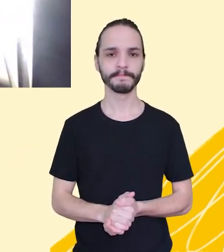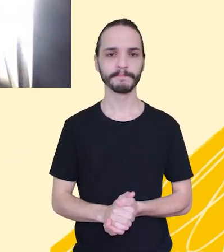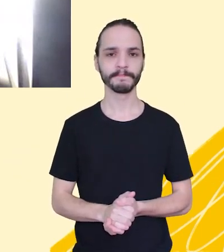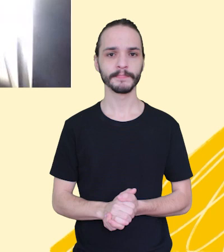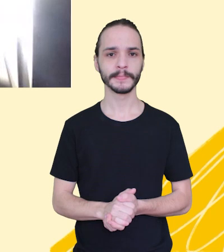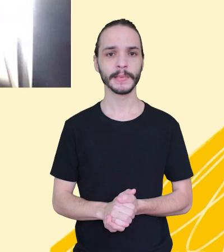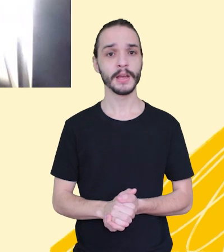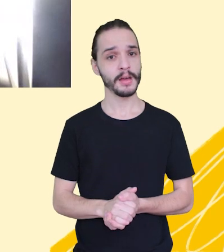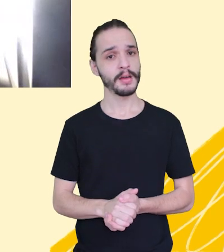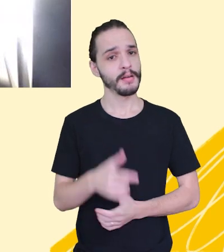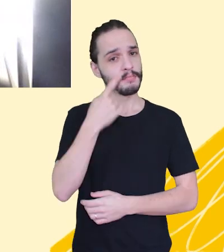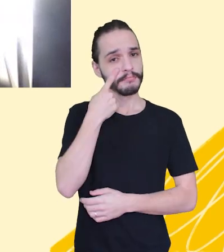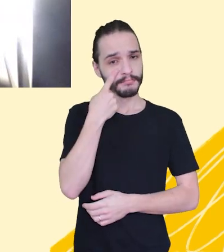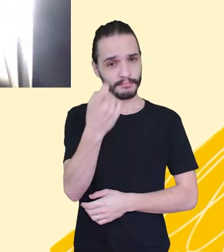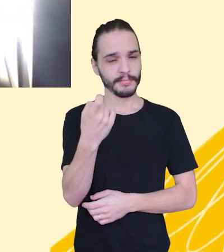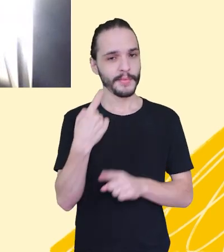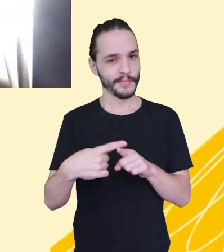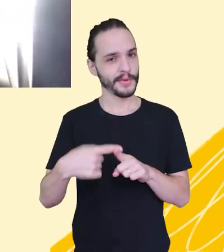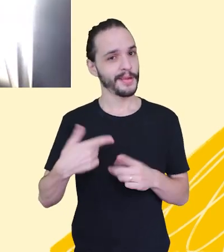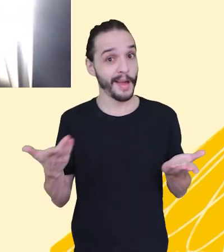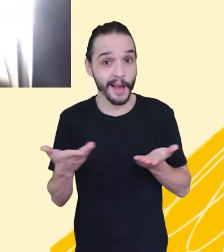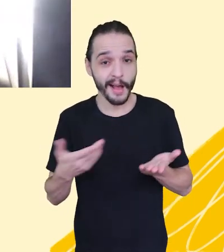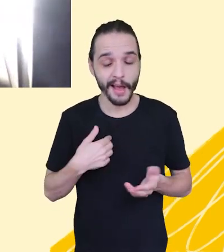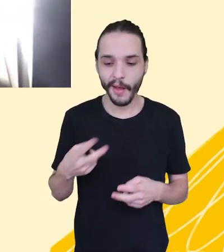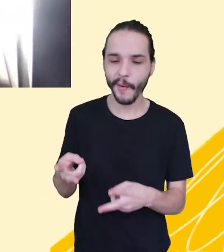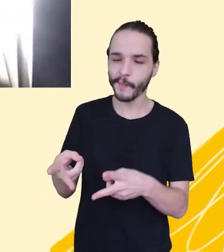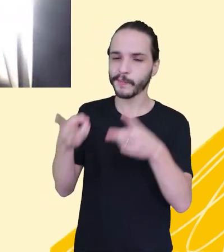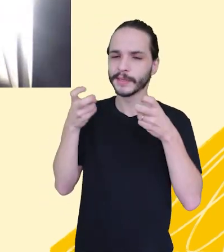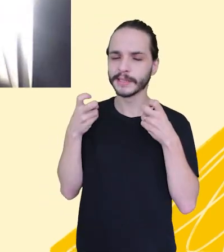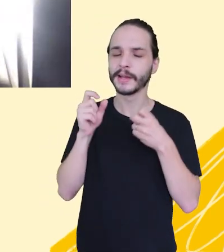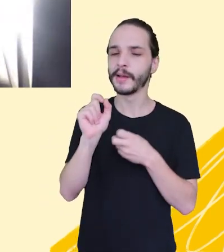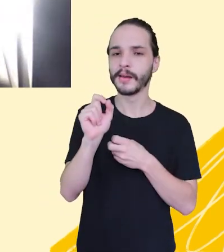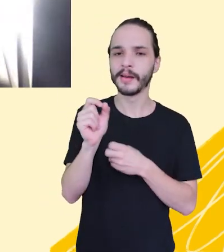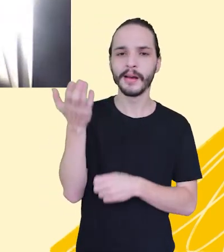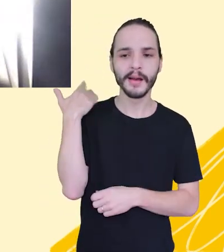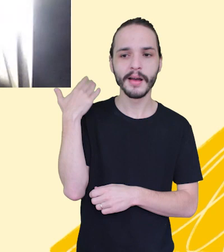itís interesting because now I find out that what I was talking before